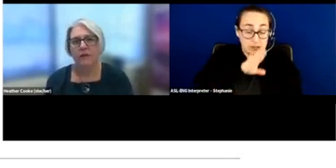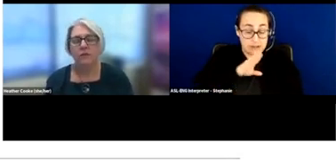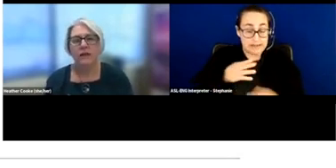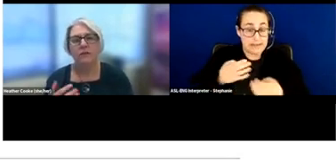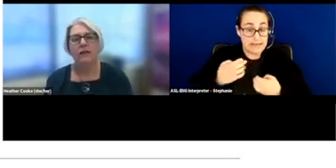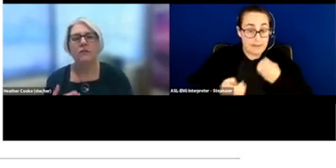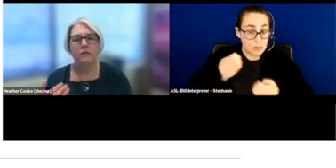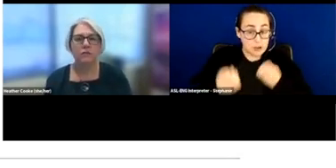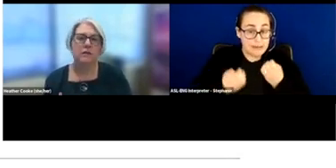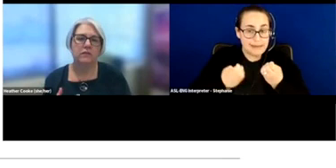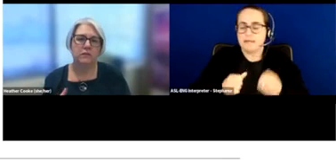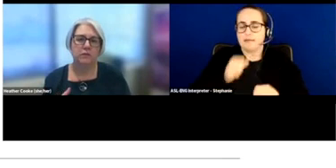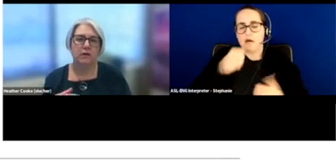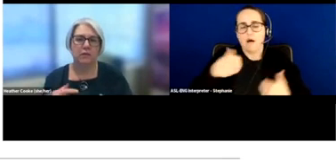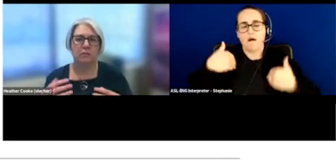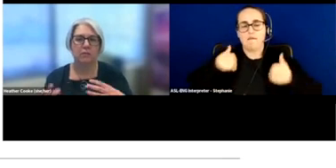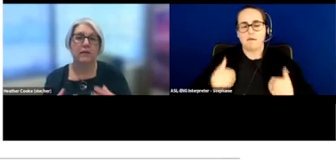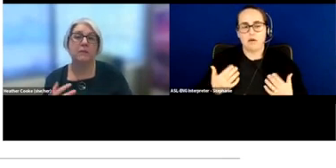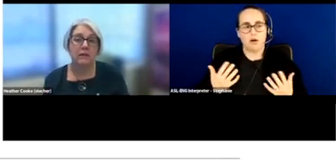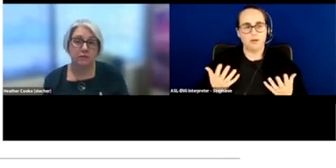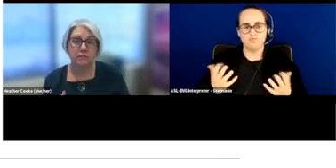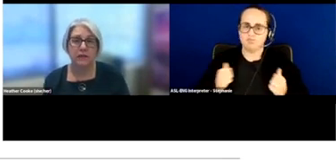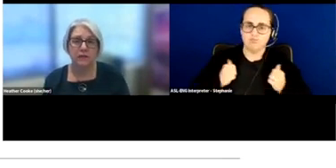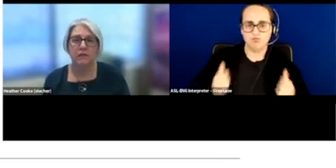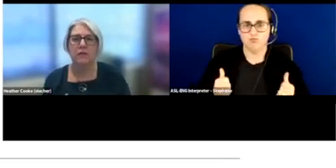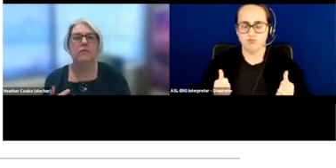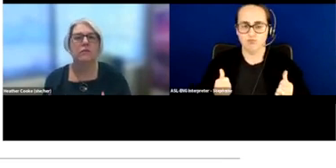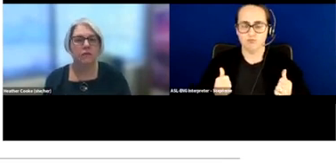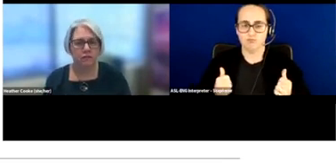would tend to resort to the more manipulative means of resolving